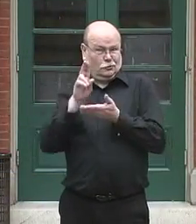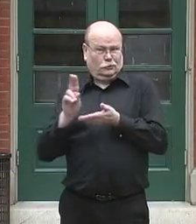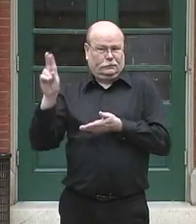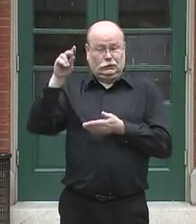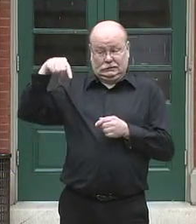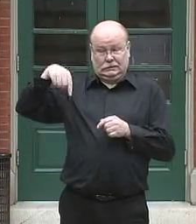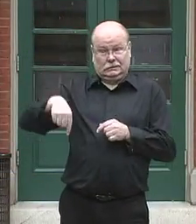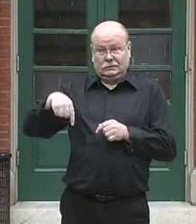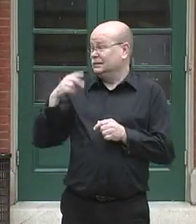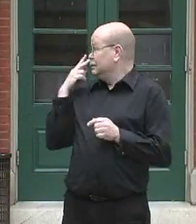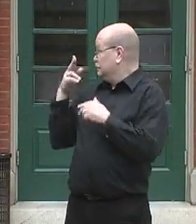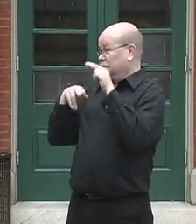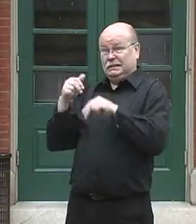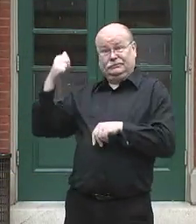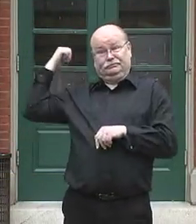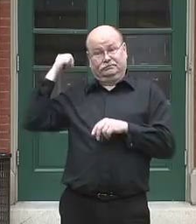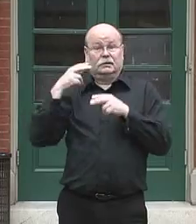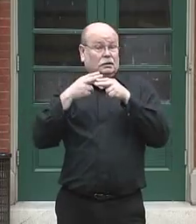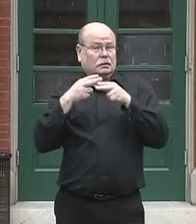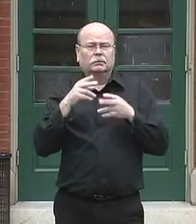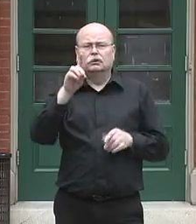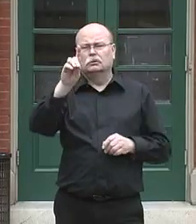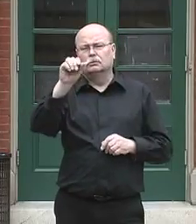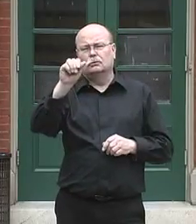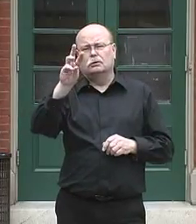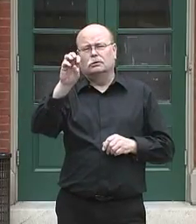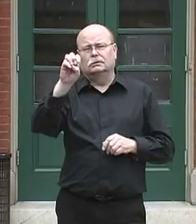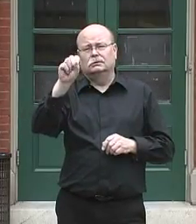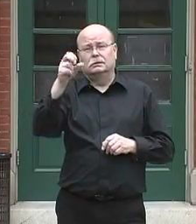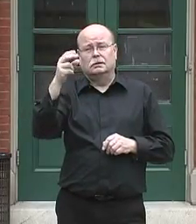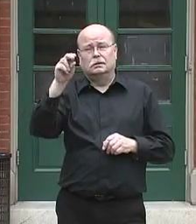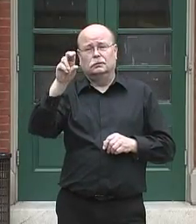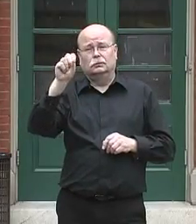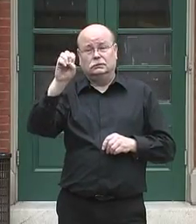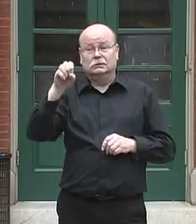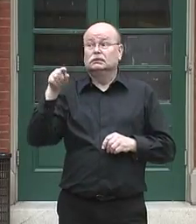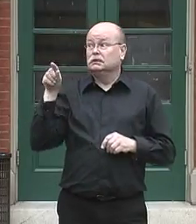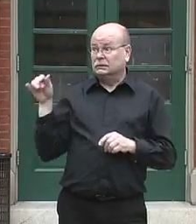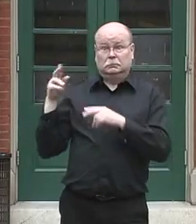DOUG BAHL I'm here at Gallaudet University standing in front of Dawes House.